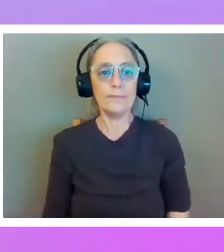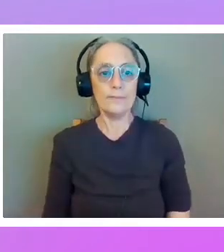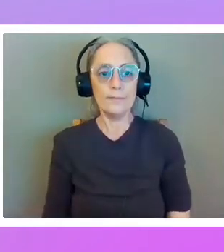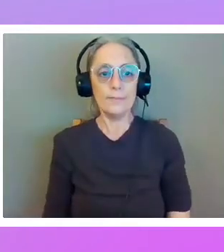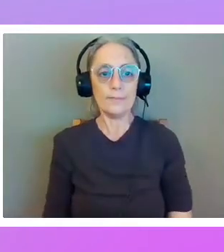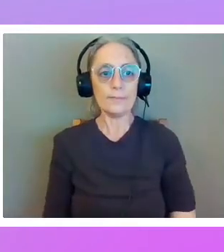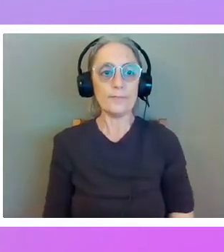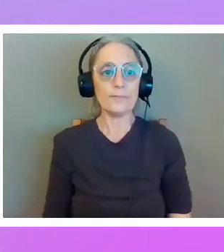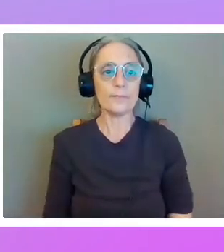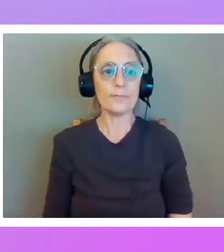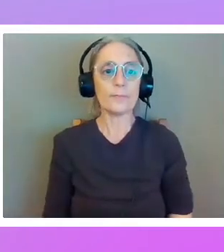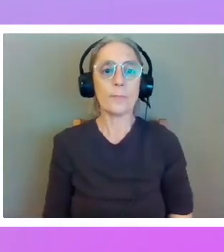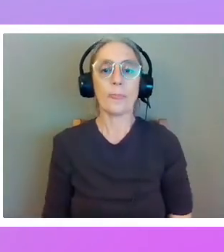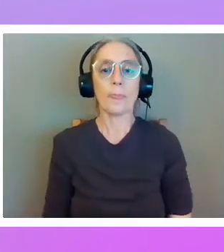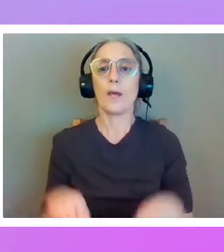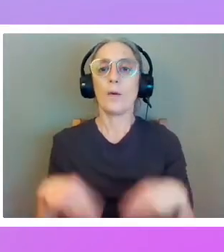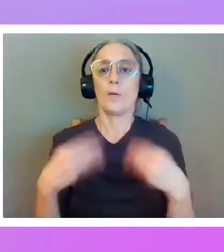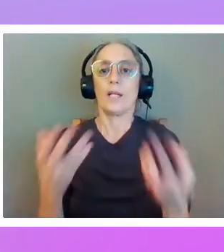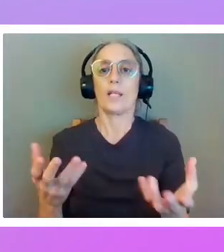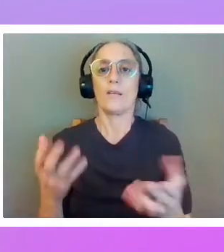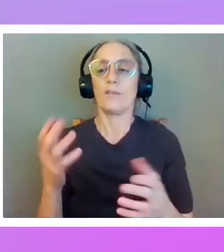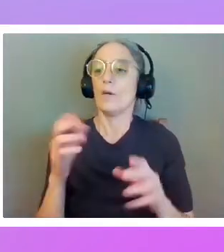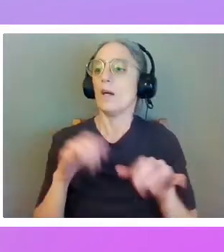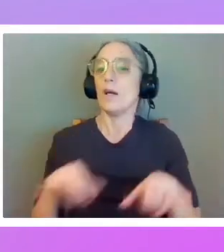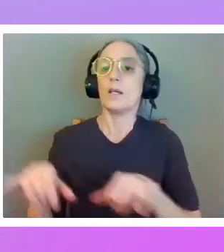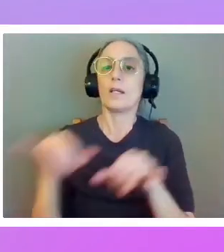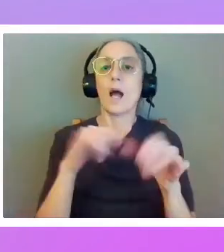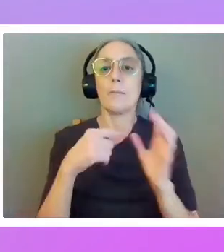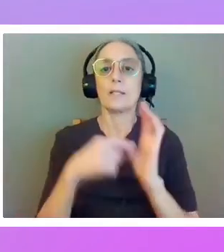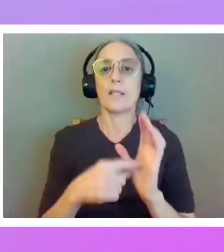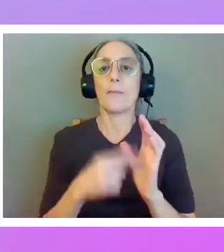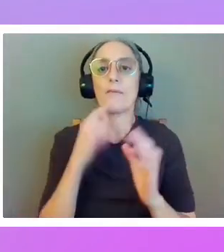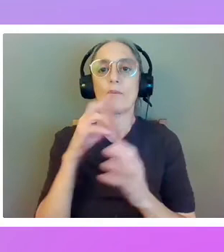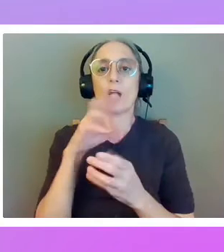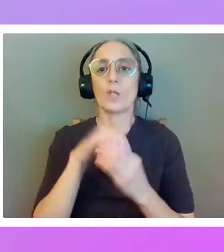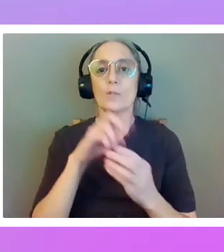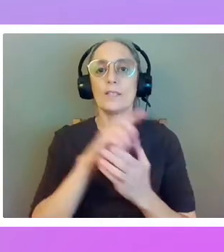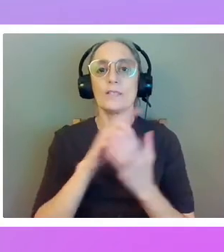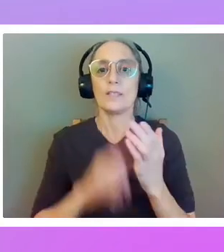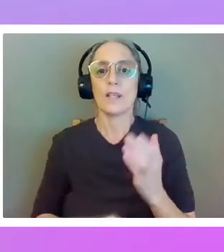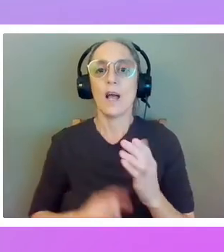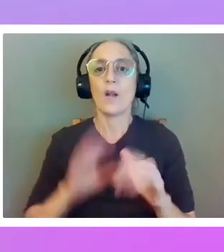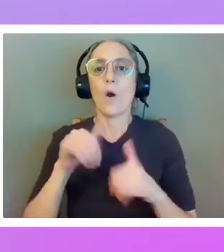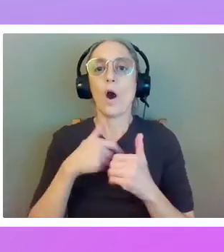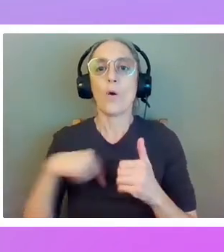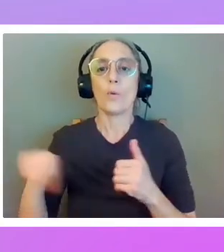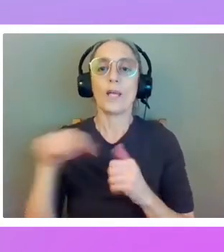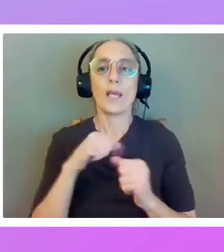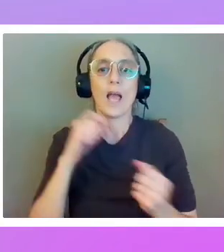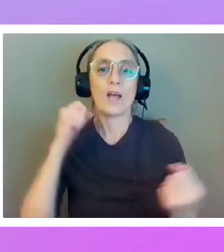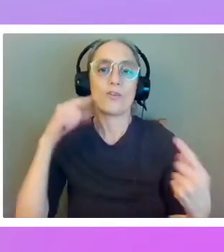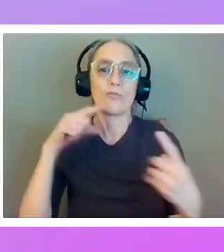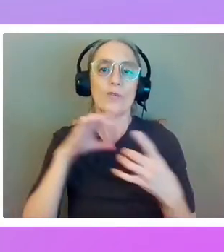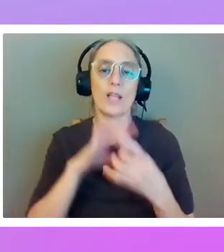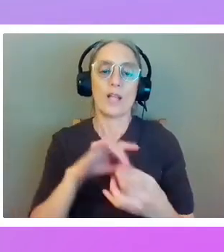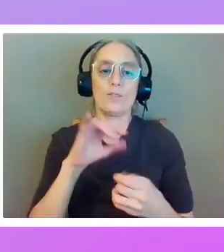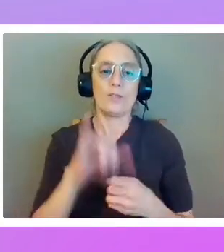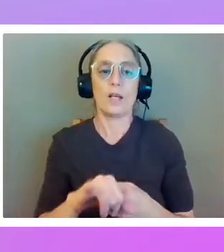To give you a common example of inclusive design that we can all relate to. Have you ever struggled with a doorknob